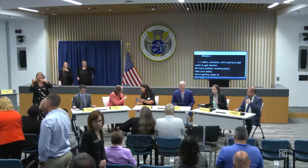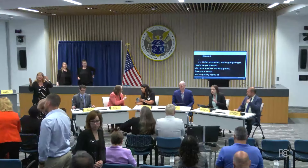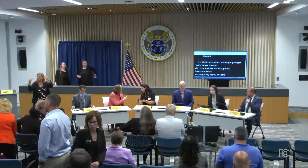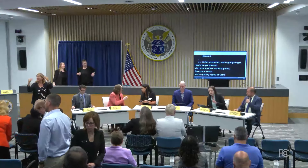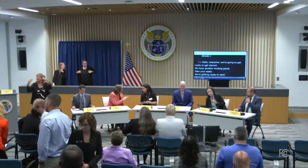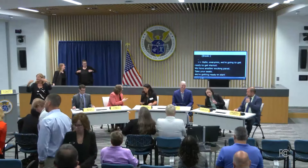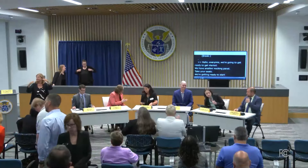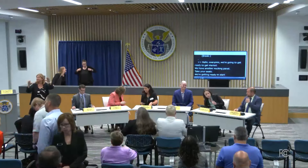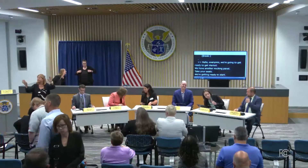WE HAVE ANOTHER EXCITING PANEL. TAKE YOUR SEATS.